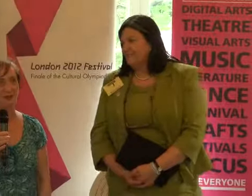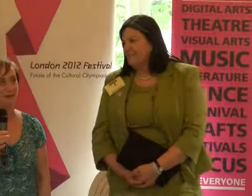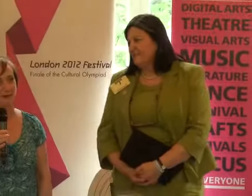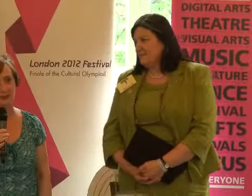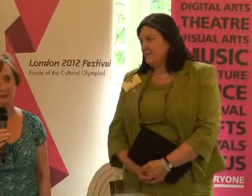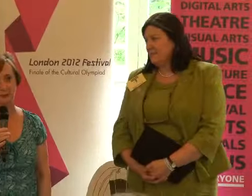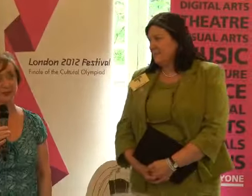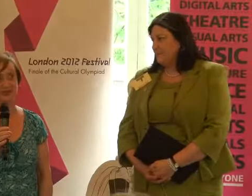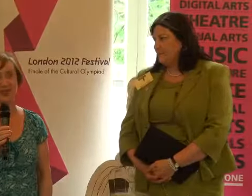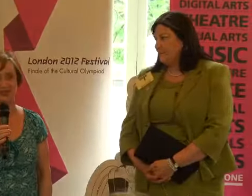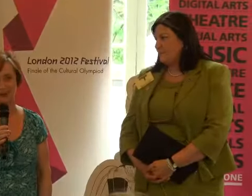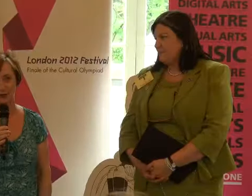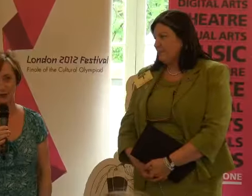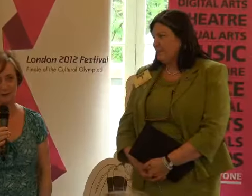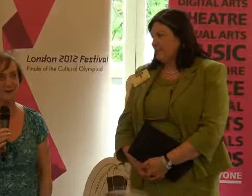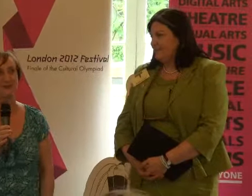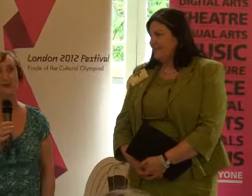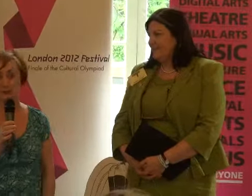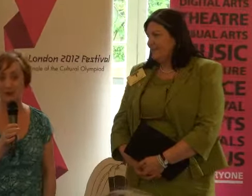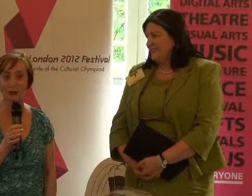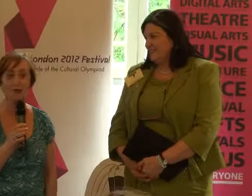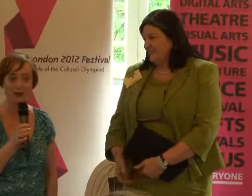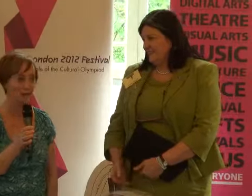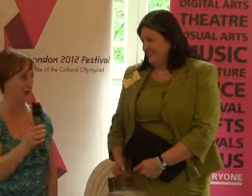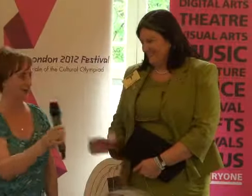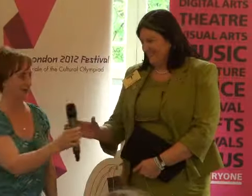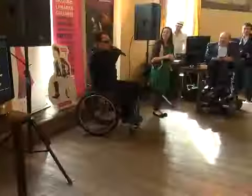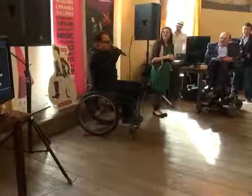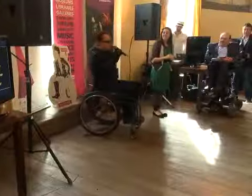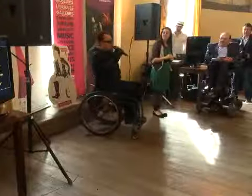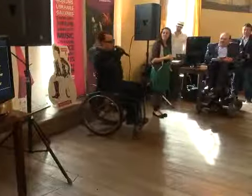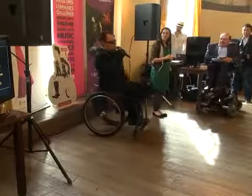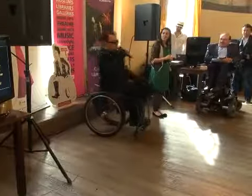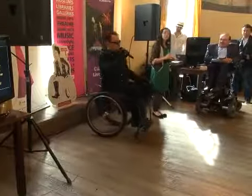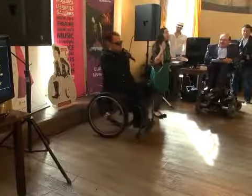actually pay her fare to go, which is £700. So thank you very much